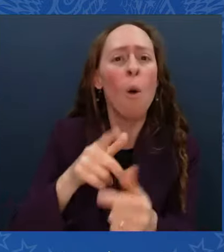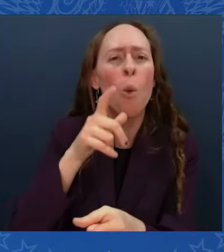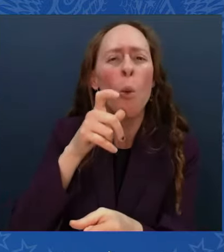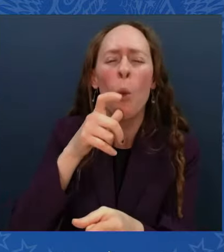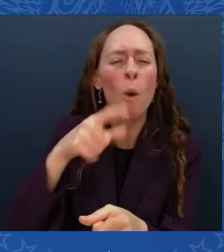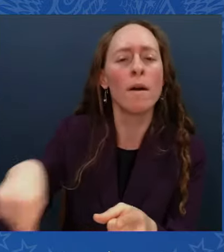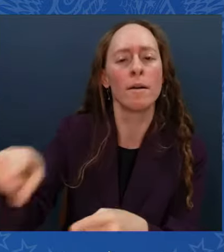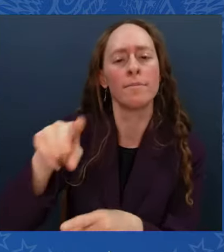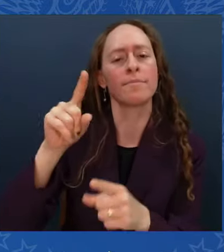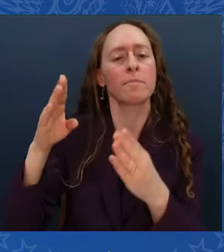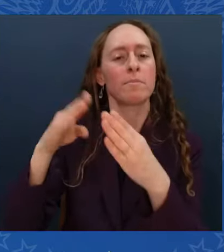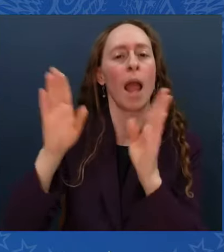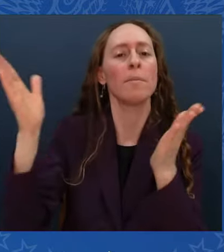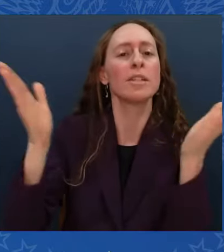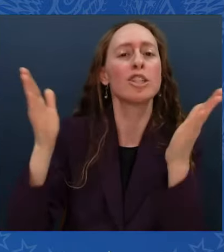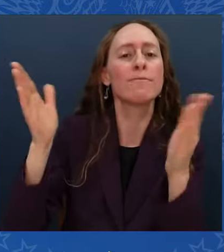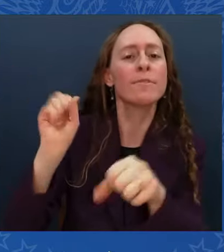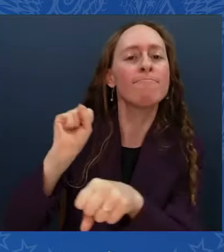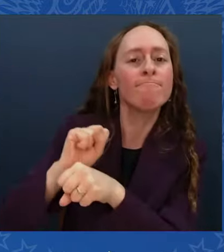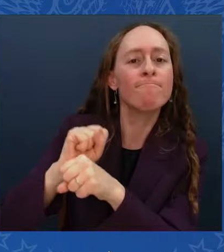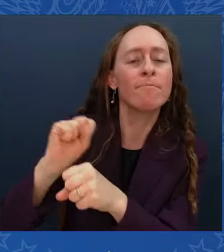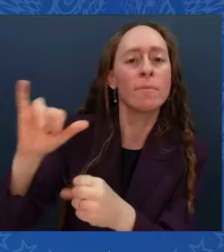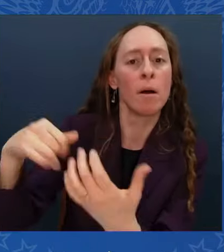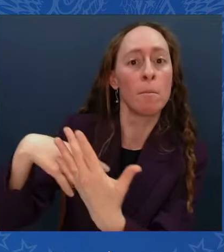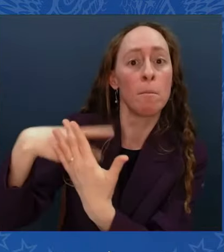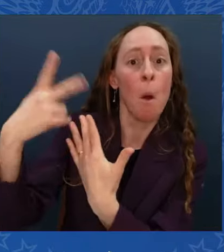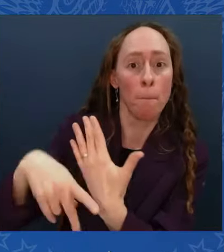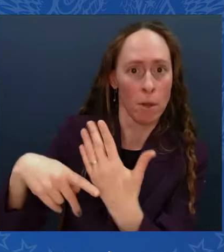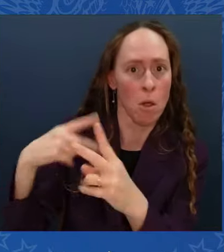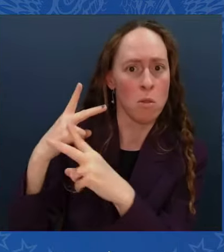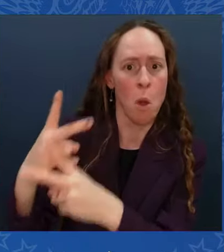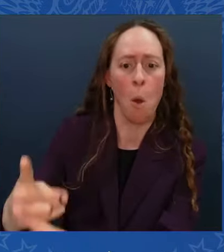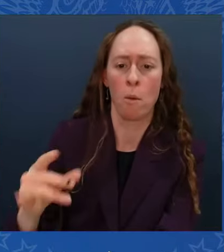which was designed to make sure that school teachers, firefighters, law enforcement officers,